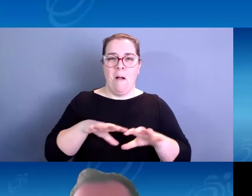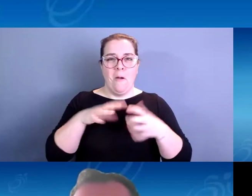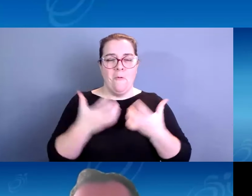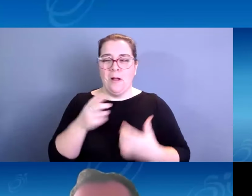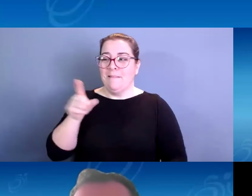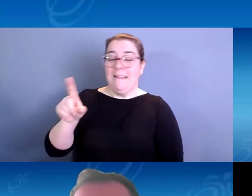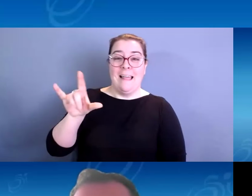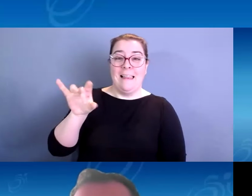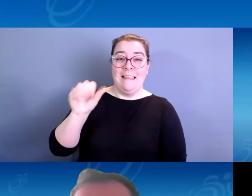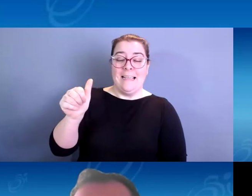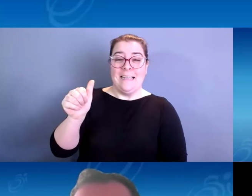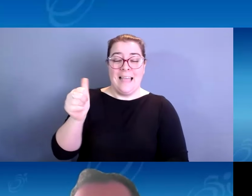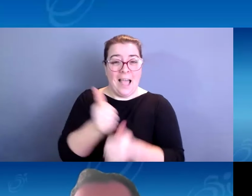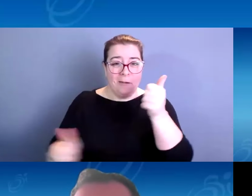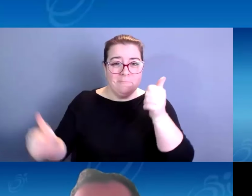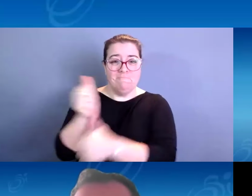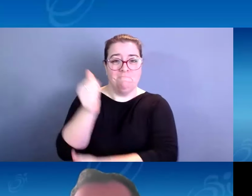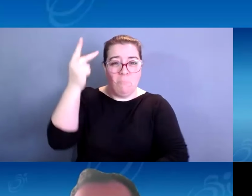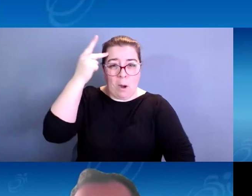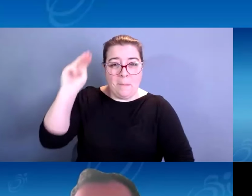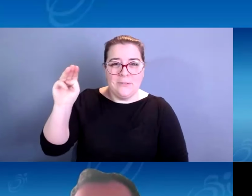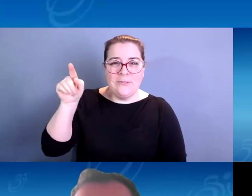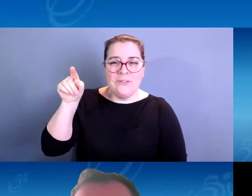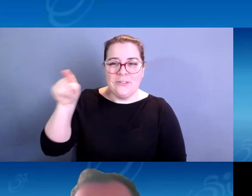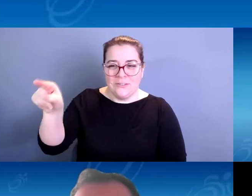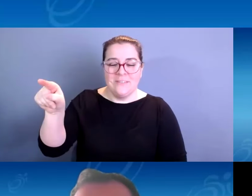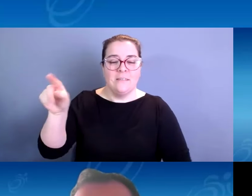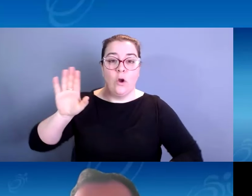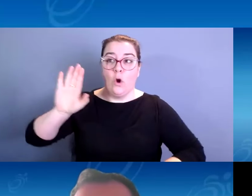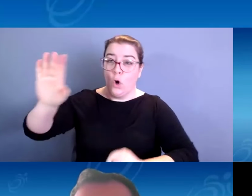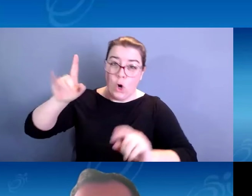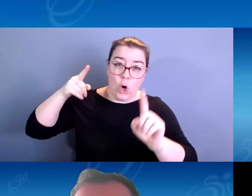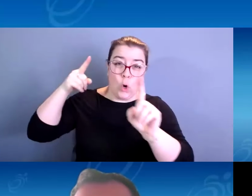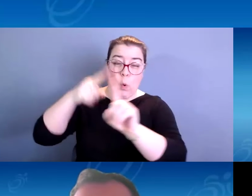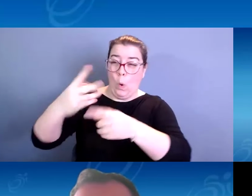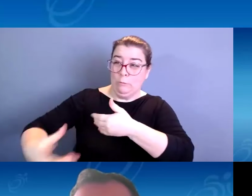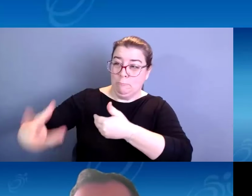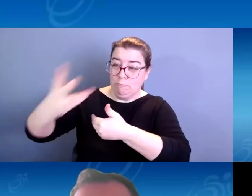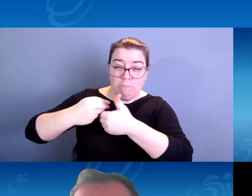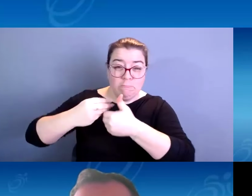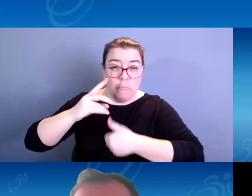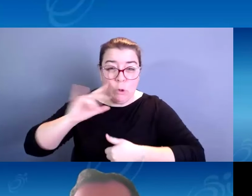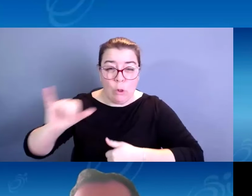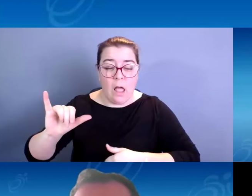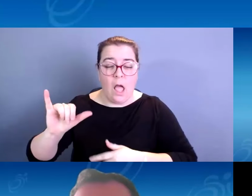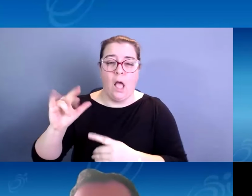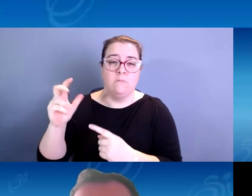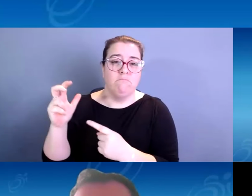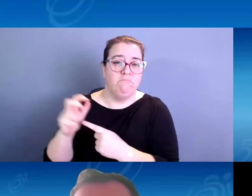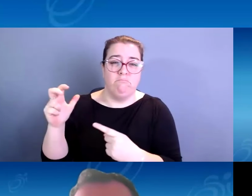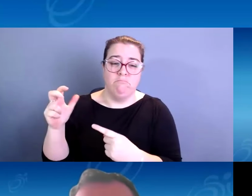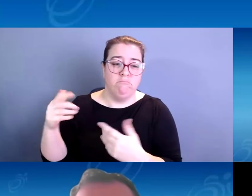because the inclusivity initiatives that she, has outlined this past.